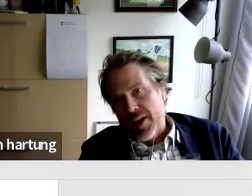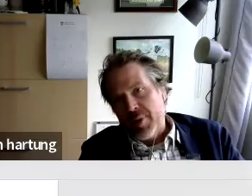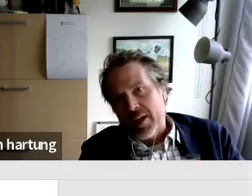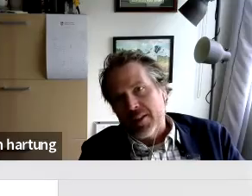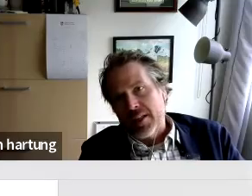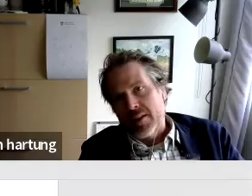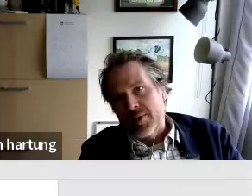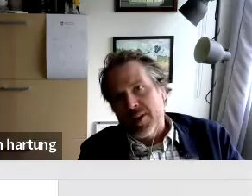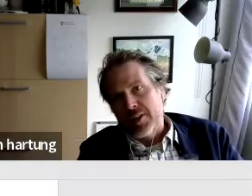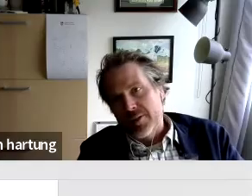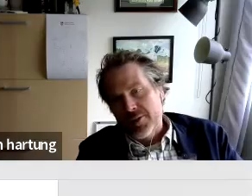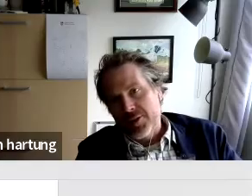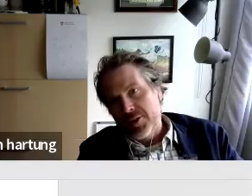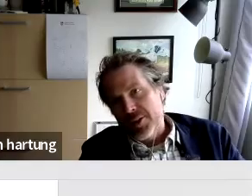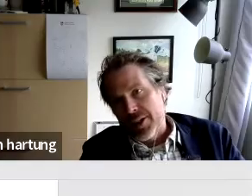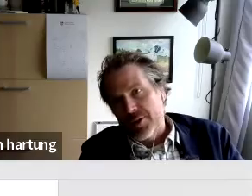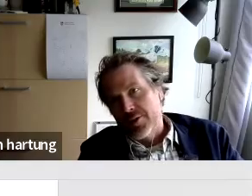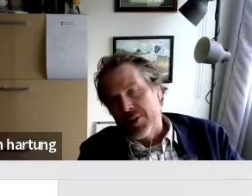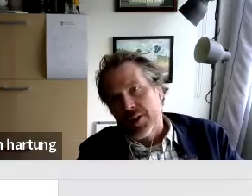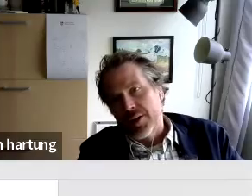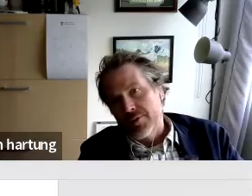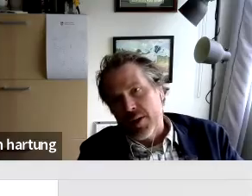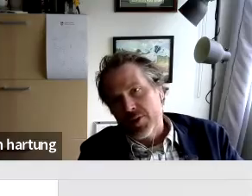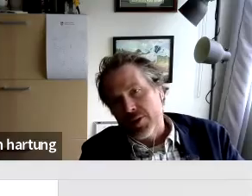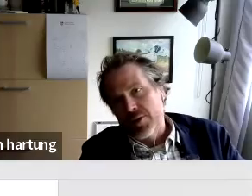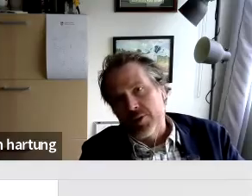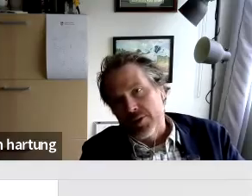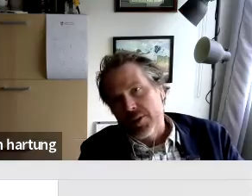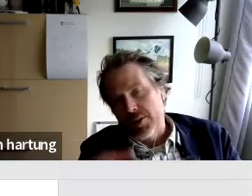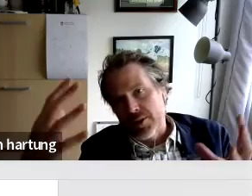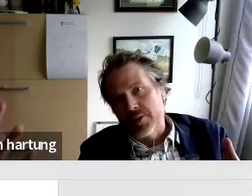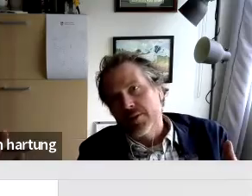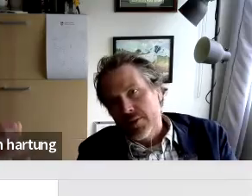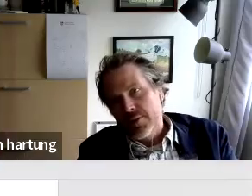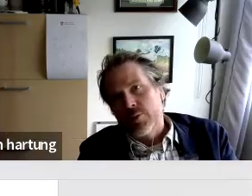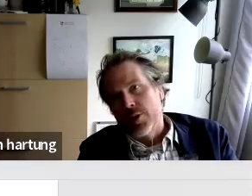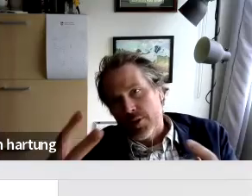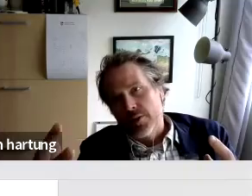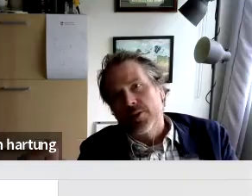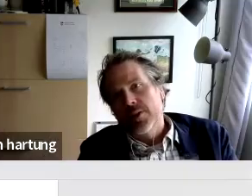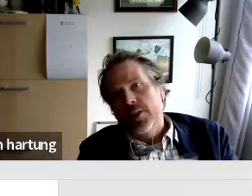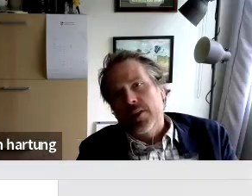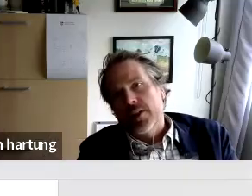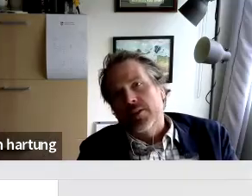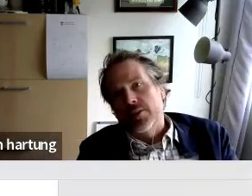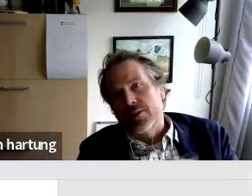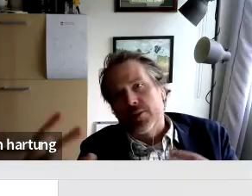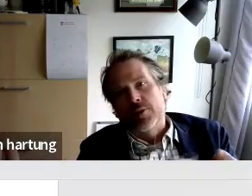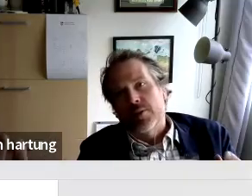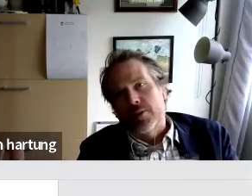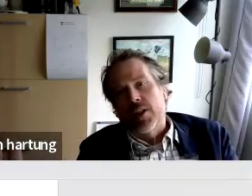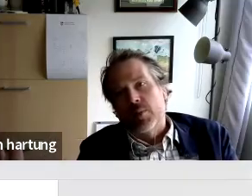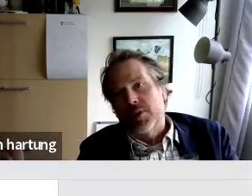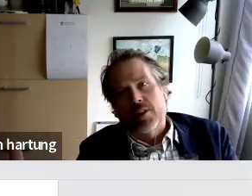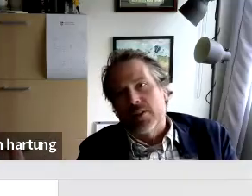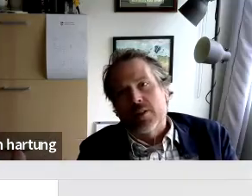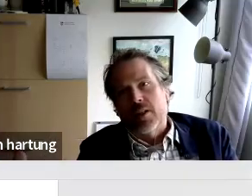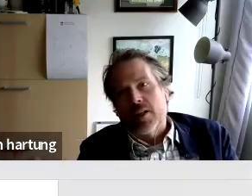the APAC data themselves, like the overall pharmacy utilization world to to develop the